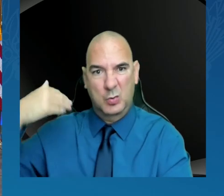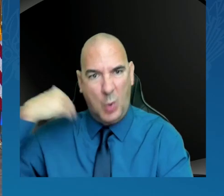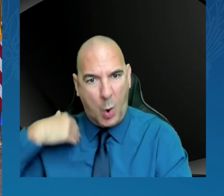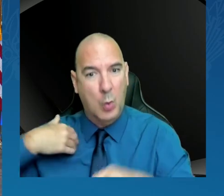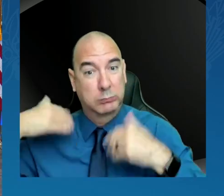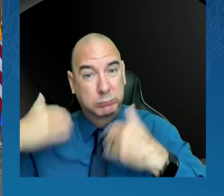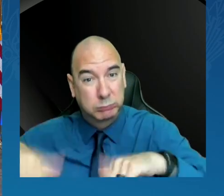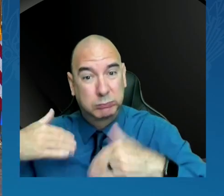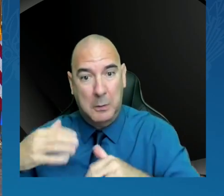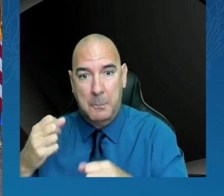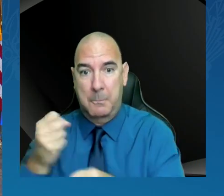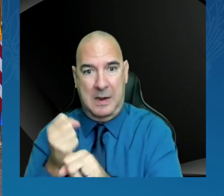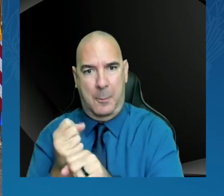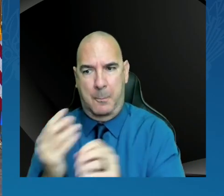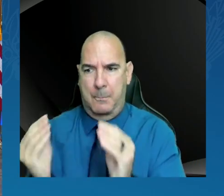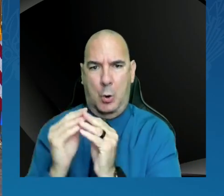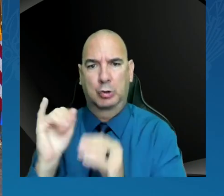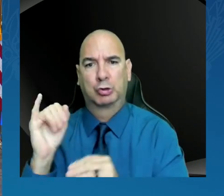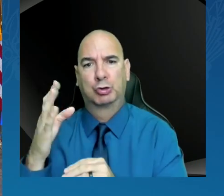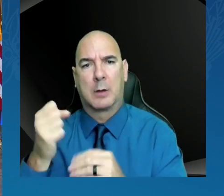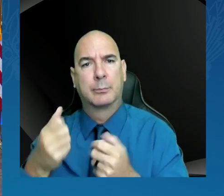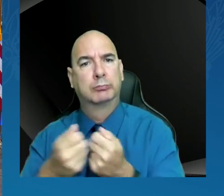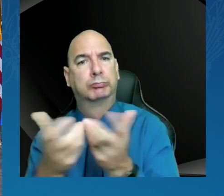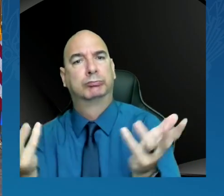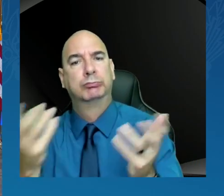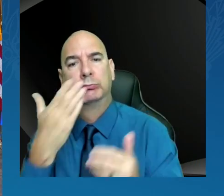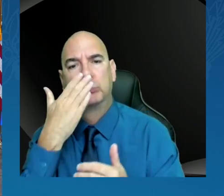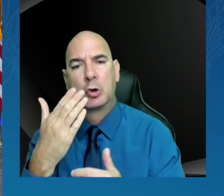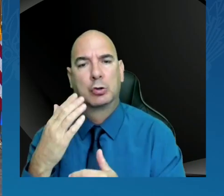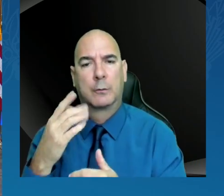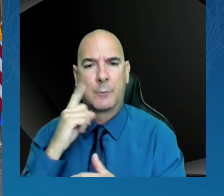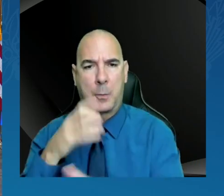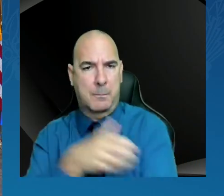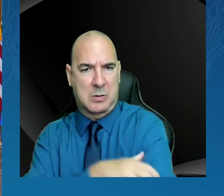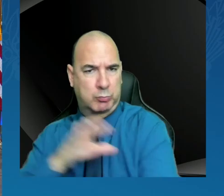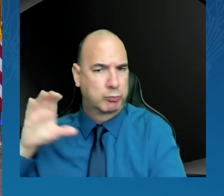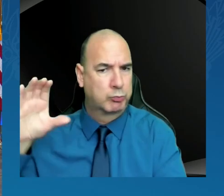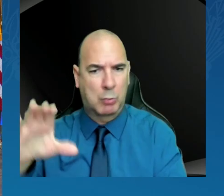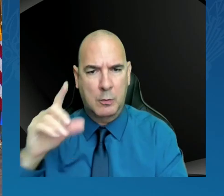and workers are empowered by the economy to see better opportunities for themselves and their families.